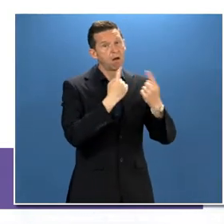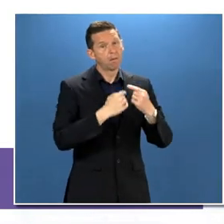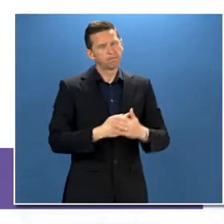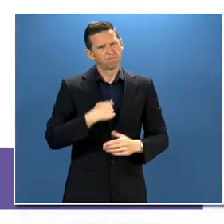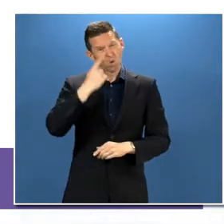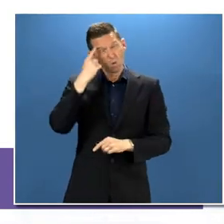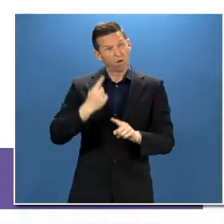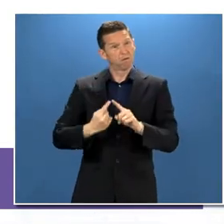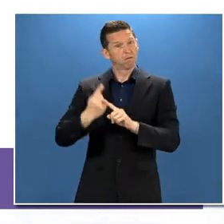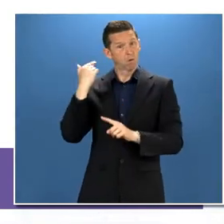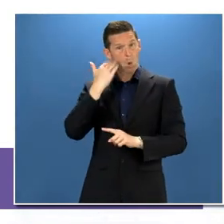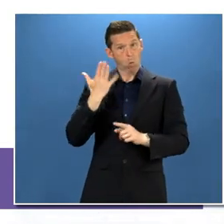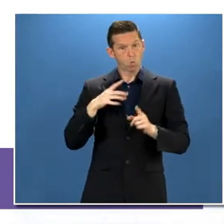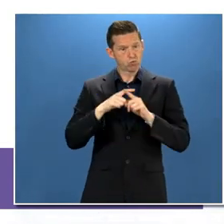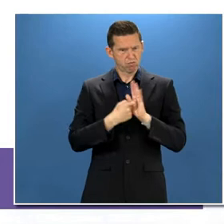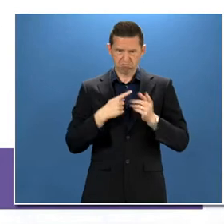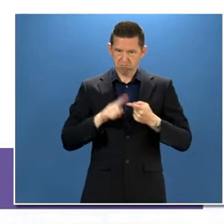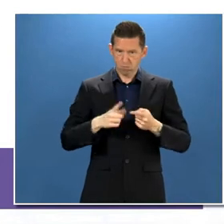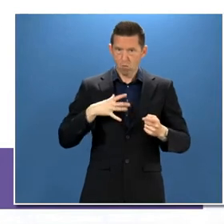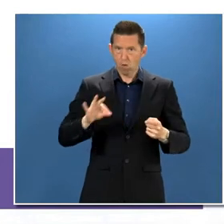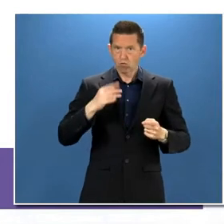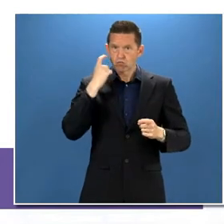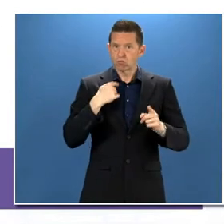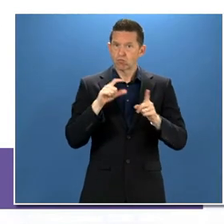why not try and be a doctor?" So you started medicine. So I started medicine.